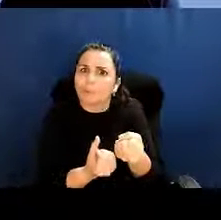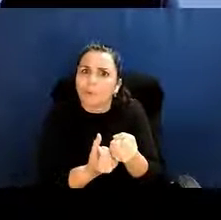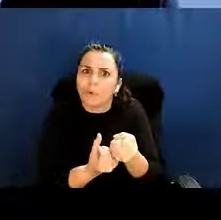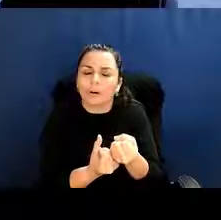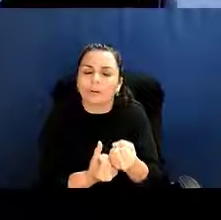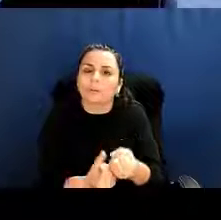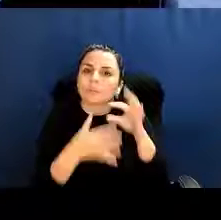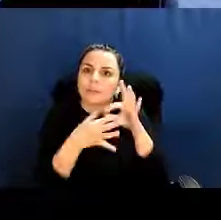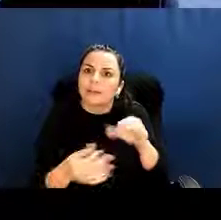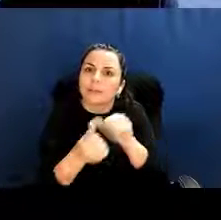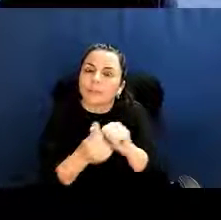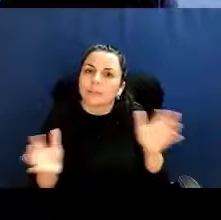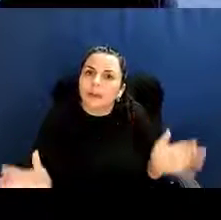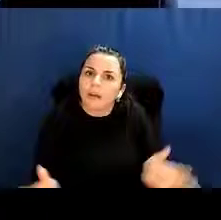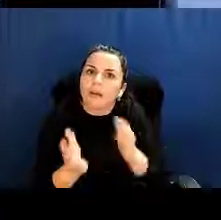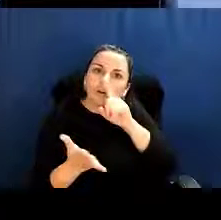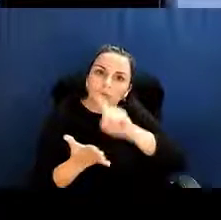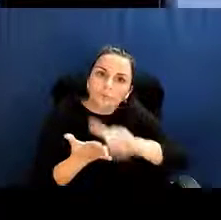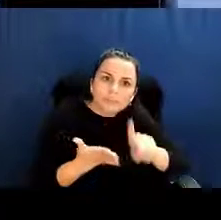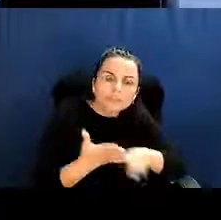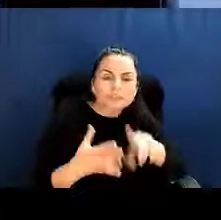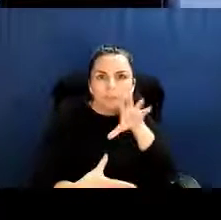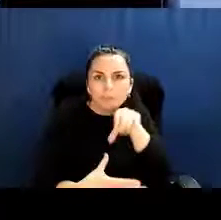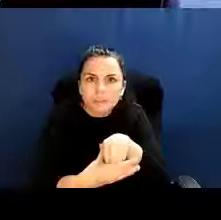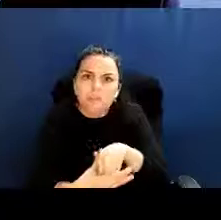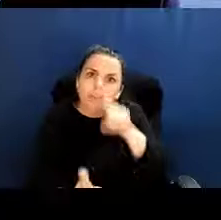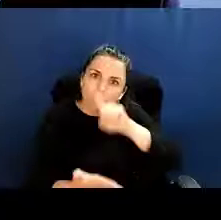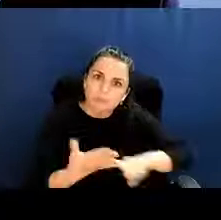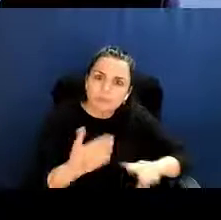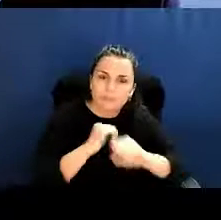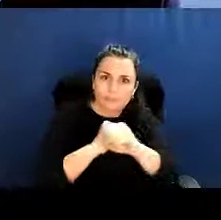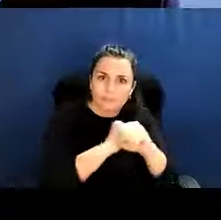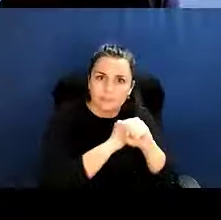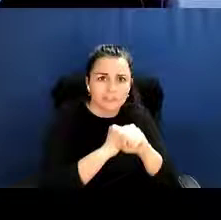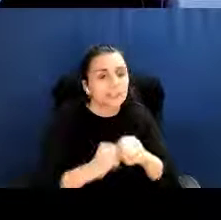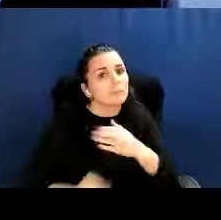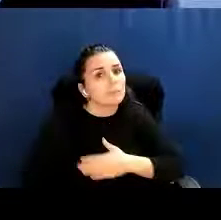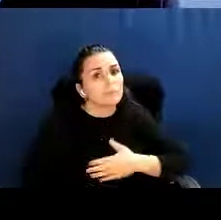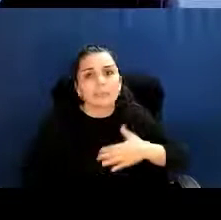And so I encourage you to visit our website, and check out the resources that we've developed